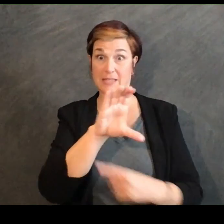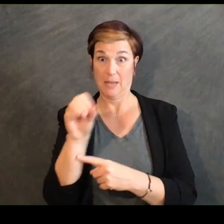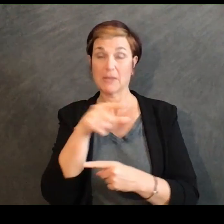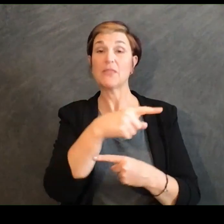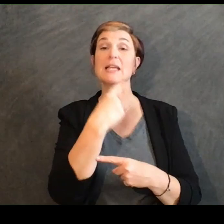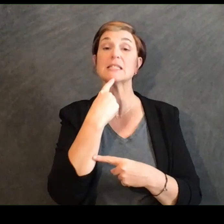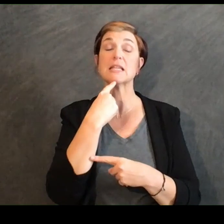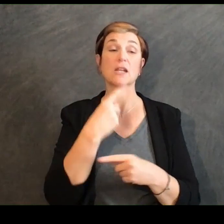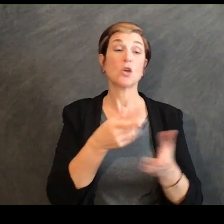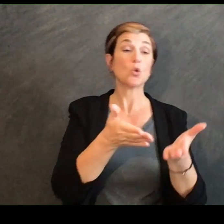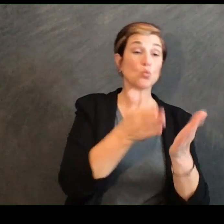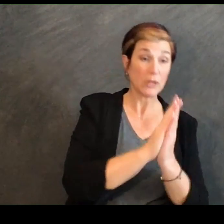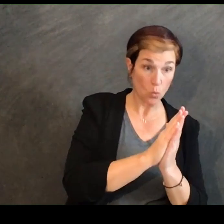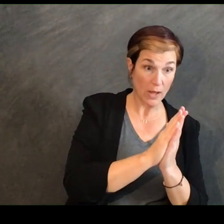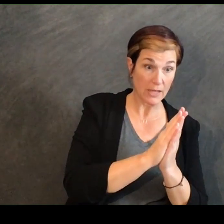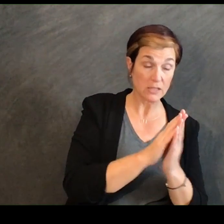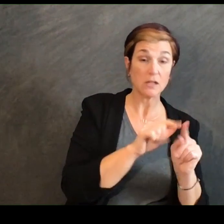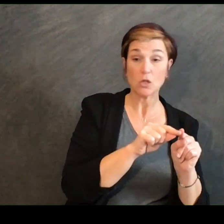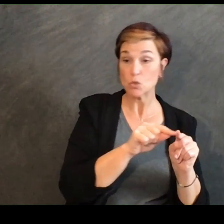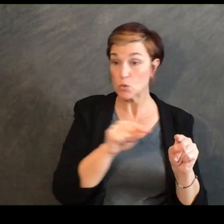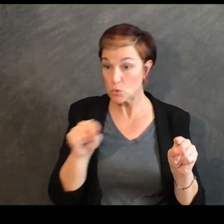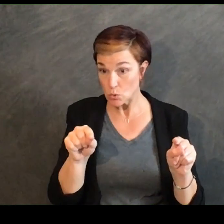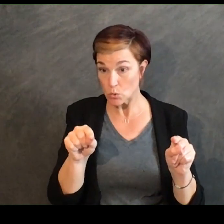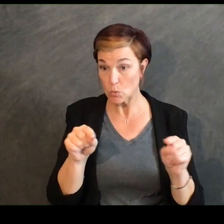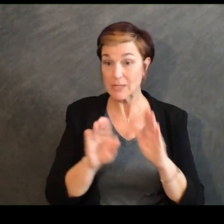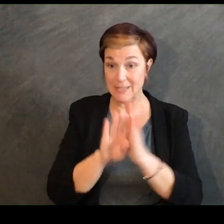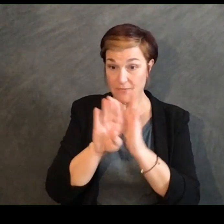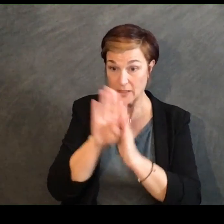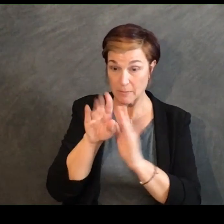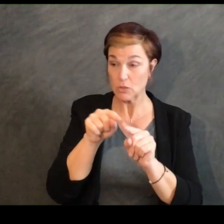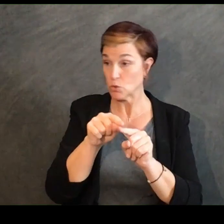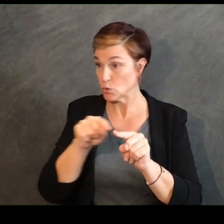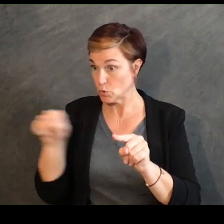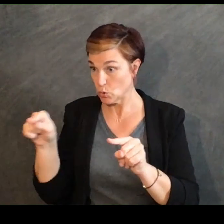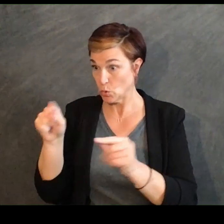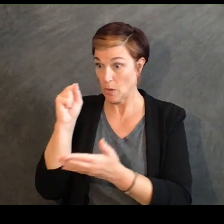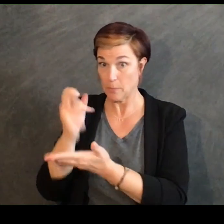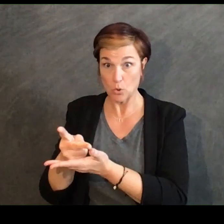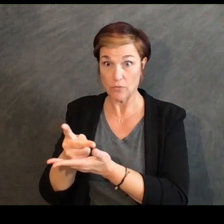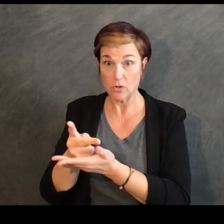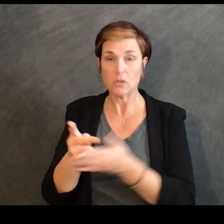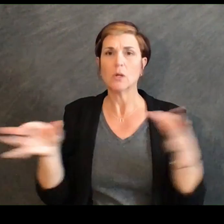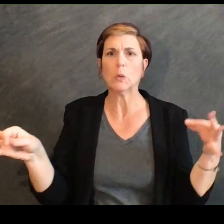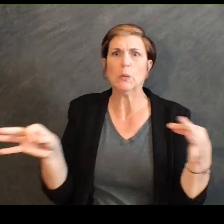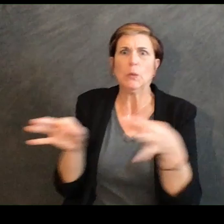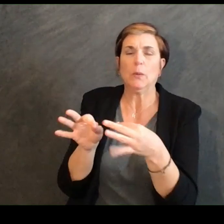development to approval in record time this innovative approach centered fully